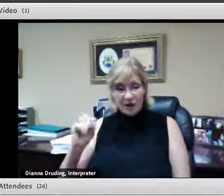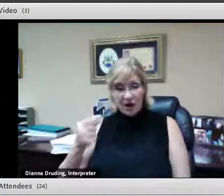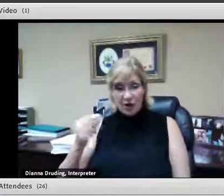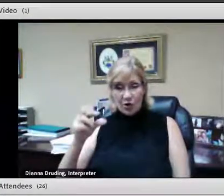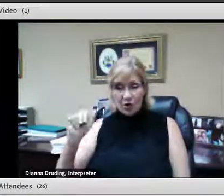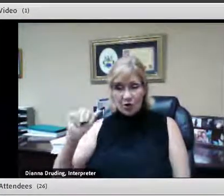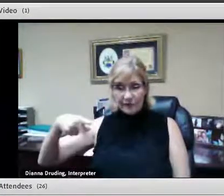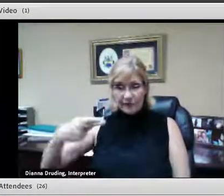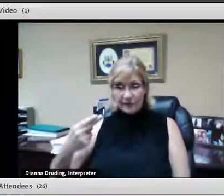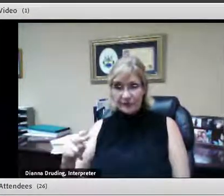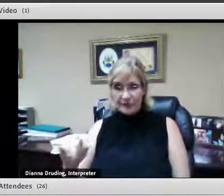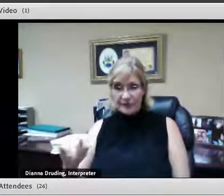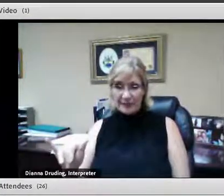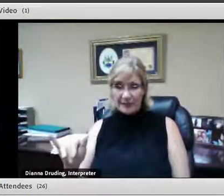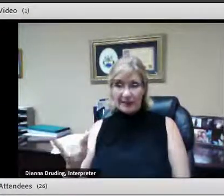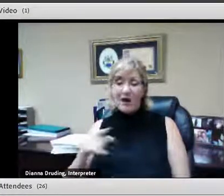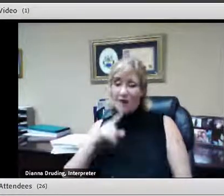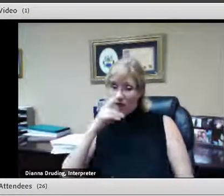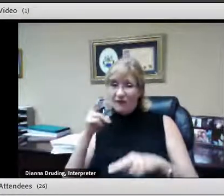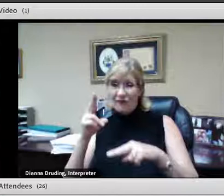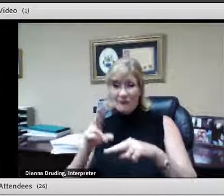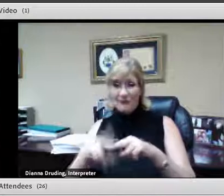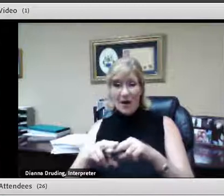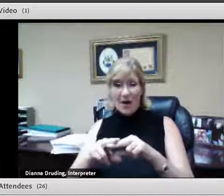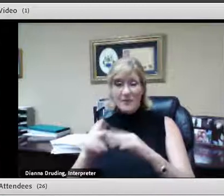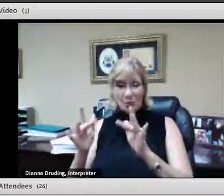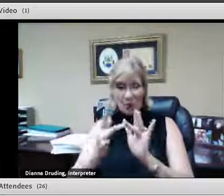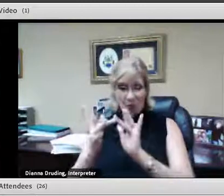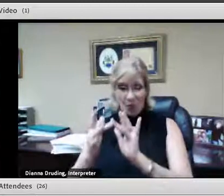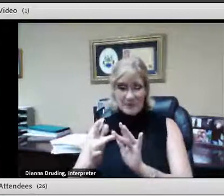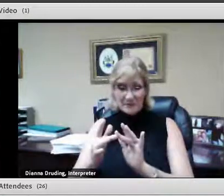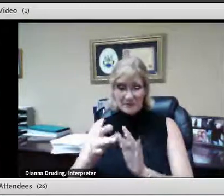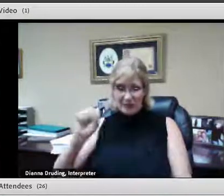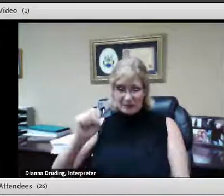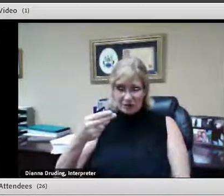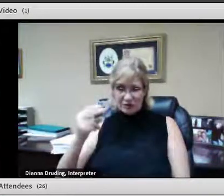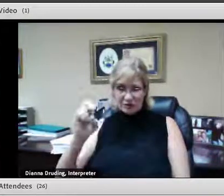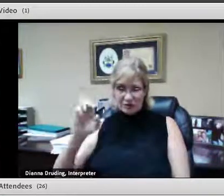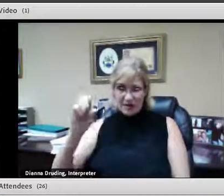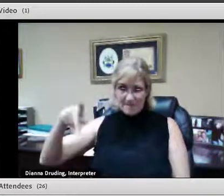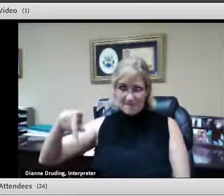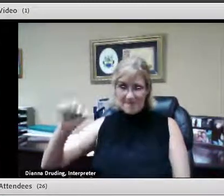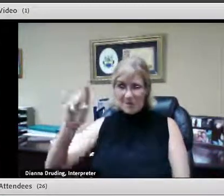You can see it down there, shepherdsoftware.com/ -- whole bunch of stuff. Cool.